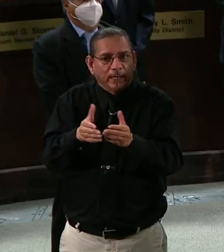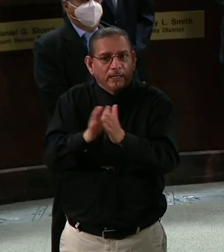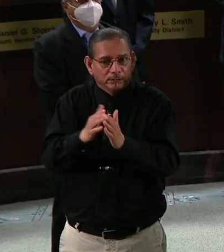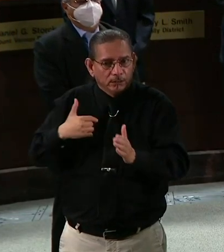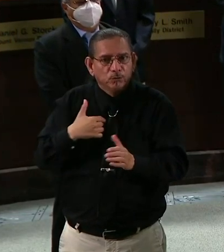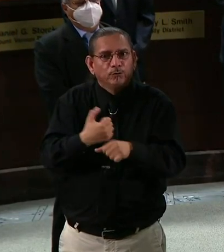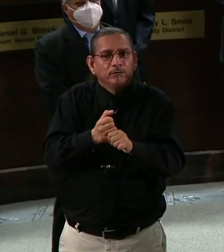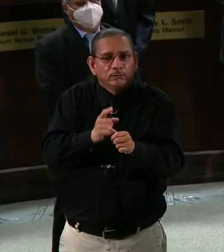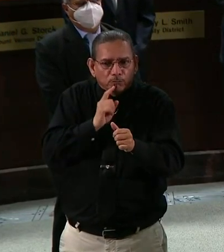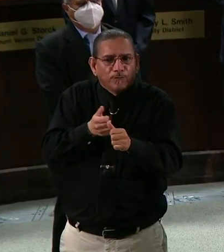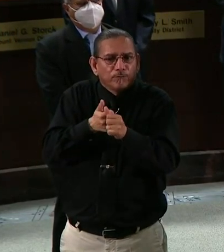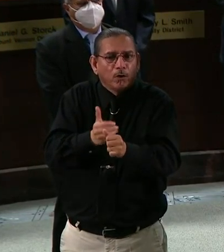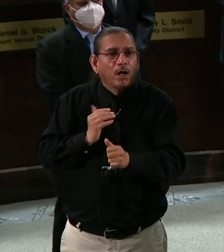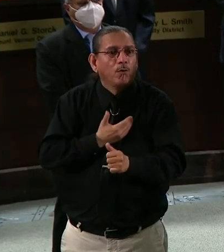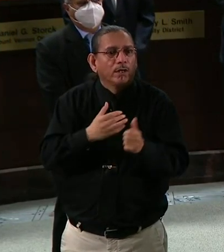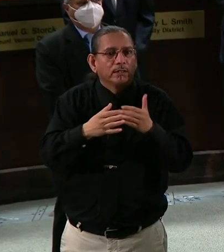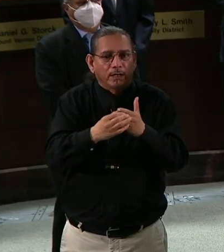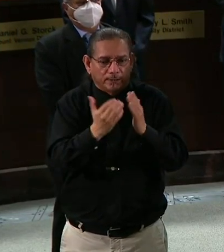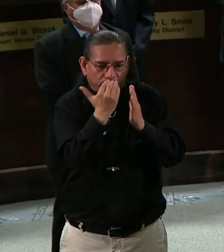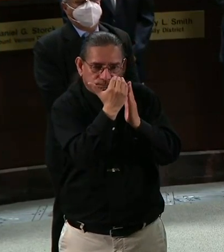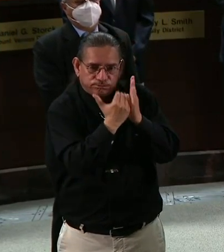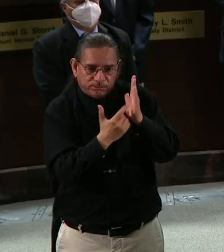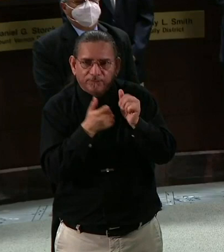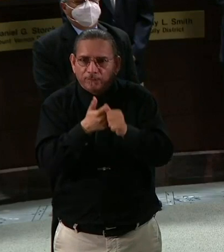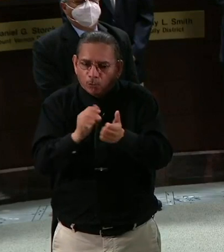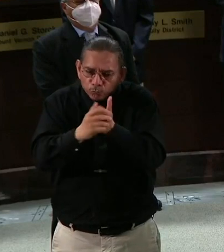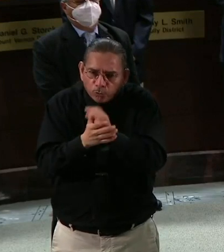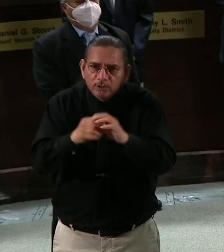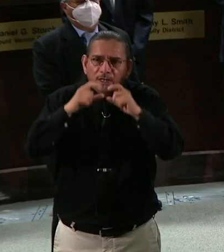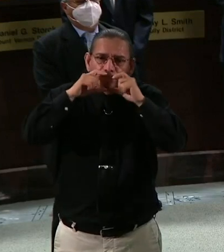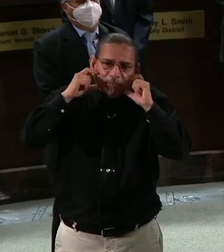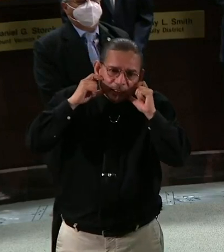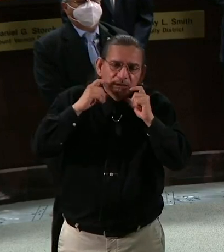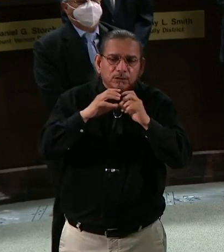CAN SERIOUSLY WE ARE CAN. TO